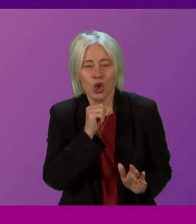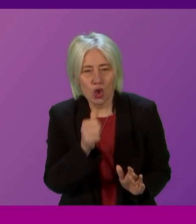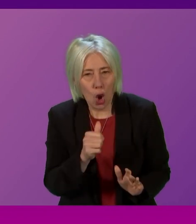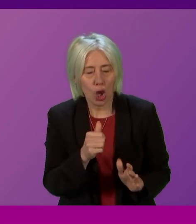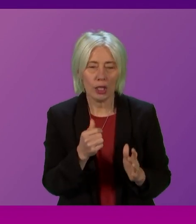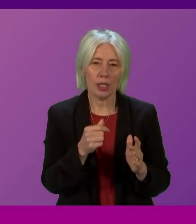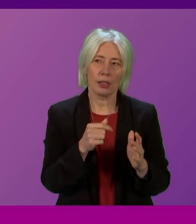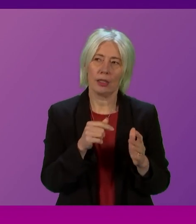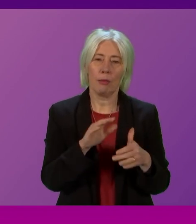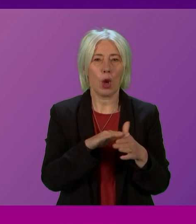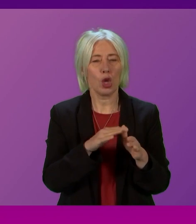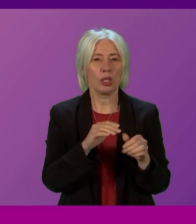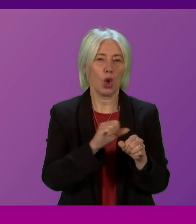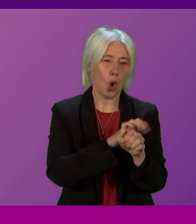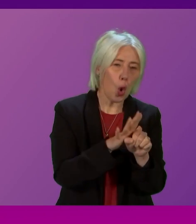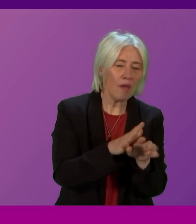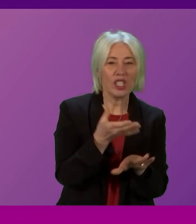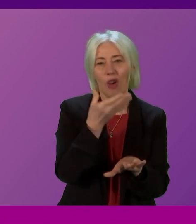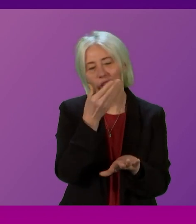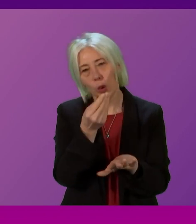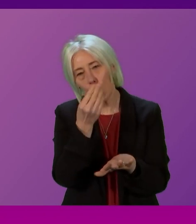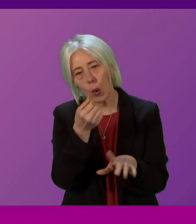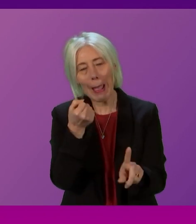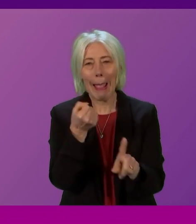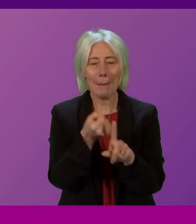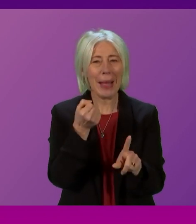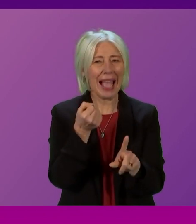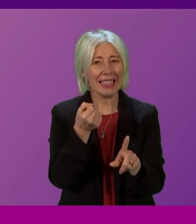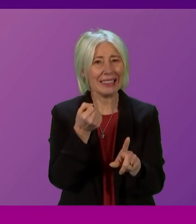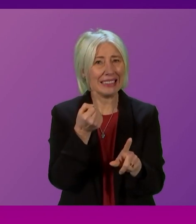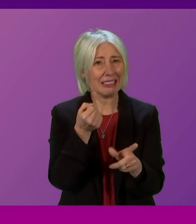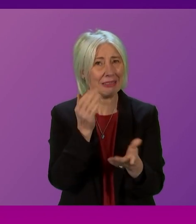and flu are having a significant impact on those pressures.